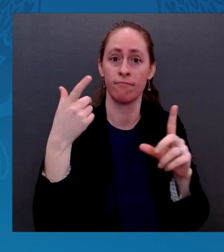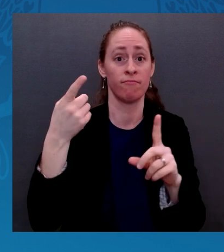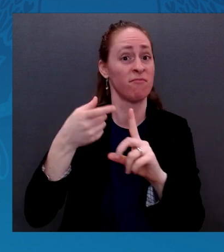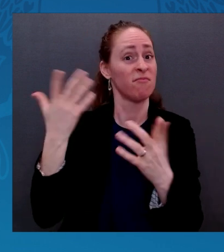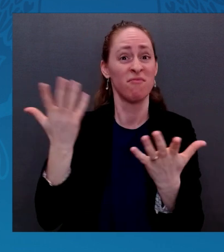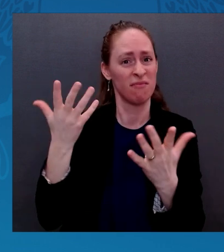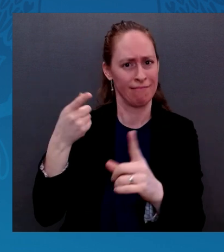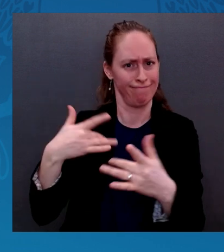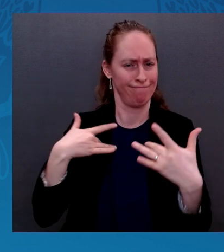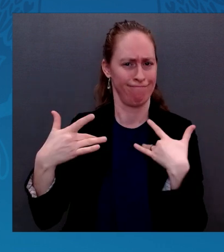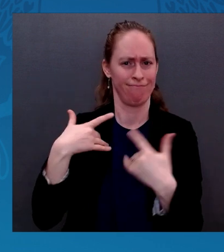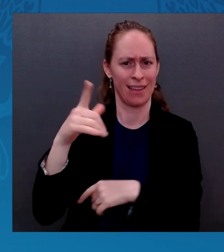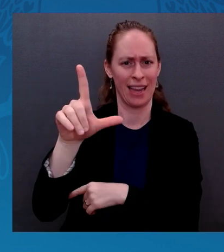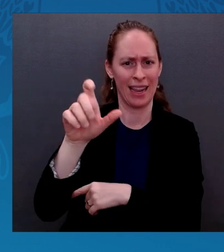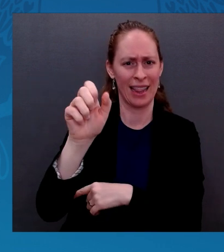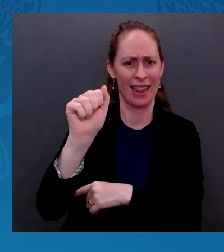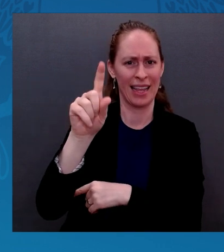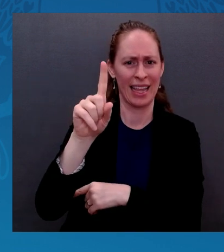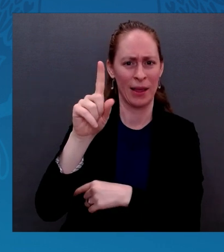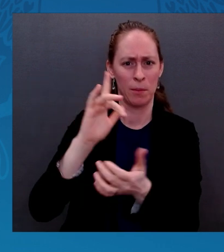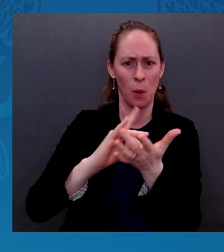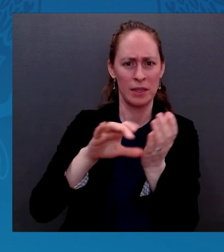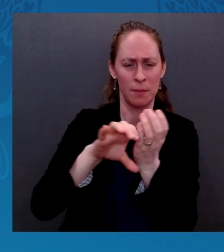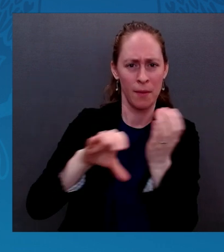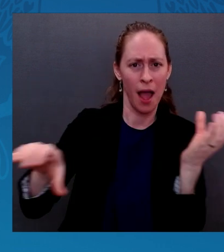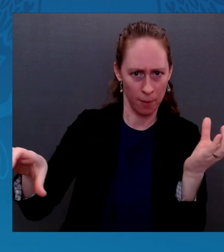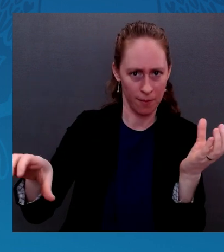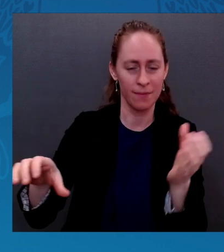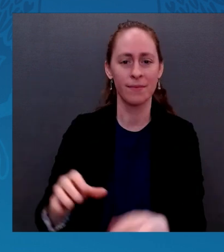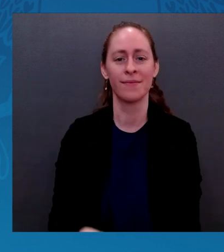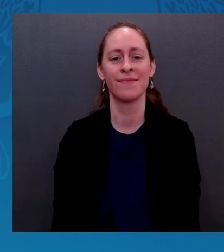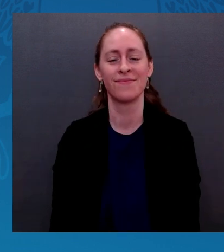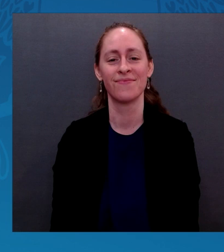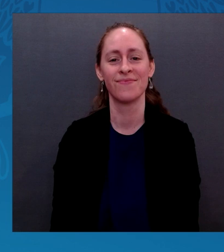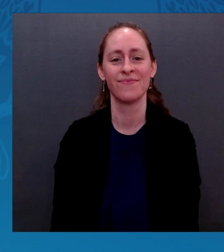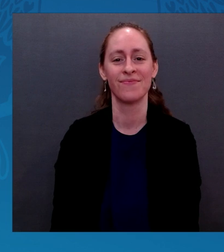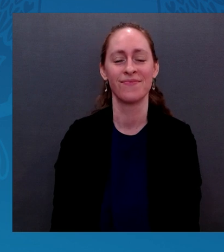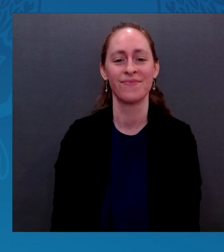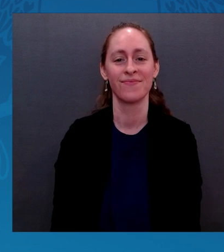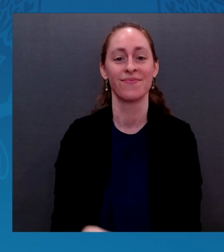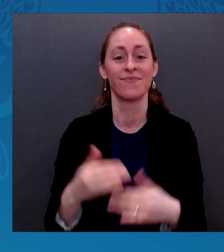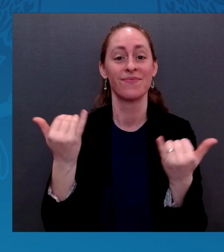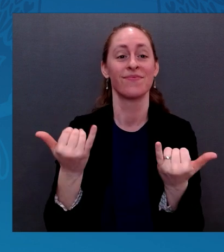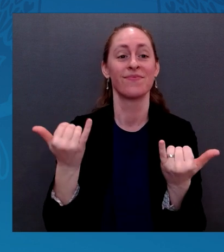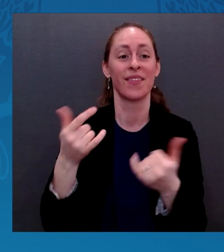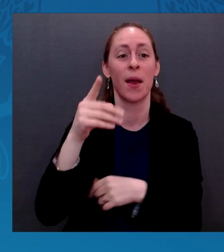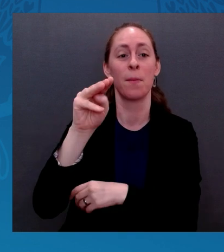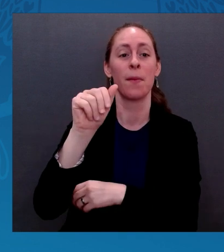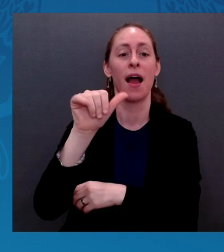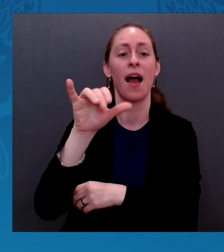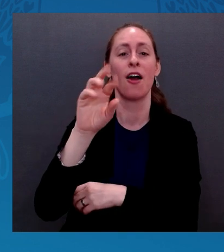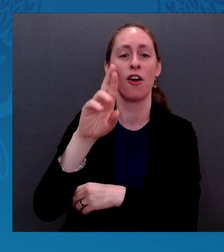We will also hear as well from residents. Vivian Carter is with us, Stephanie Jones and